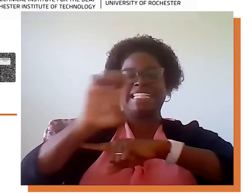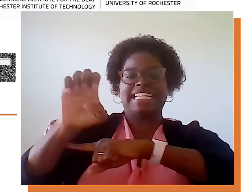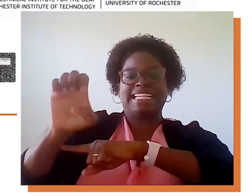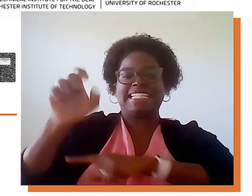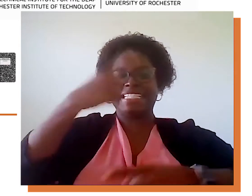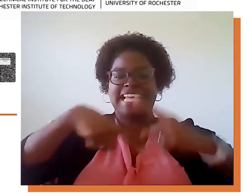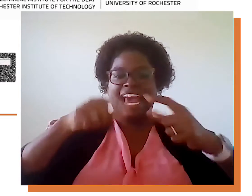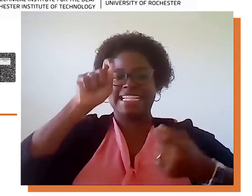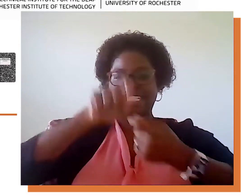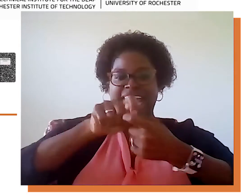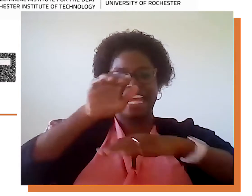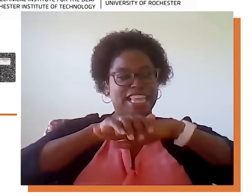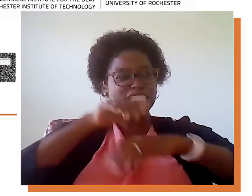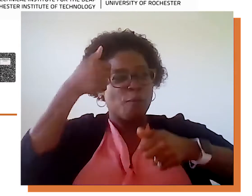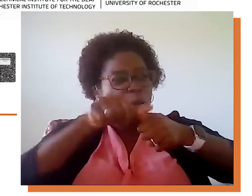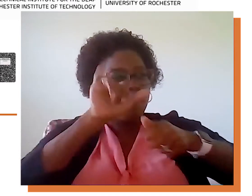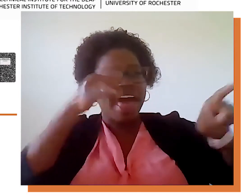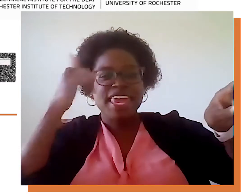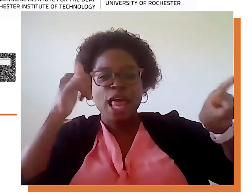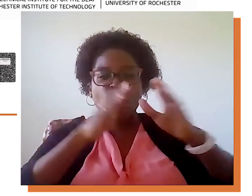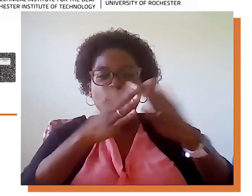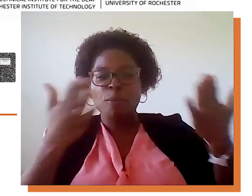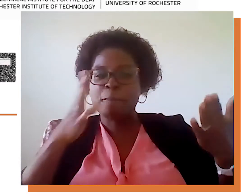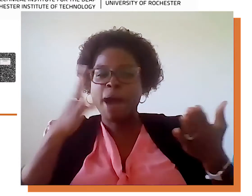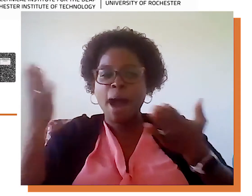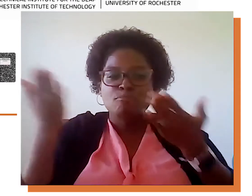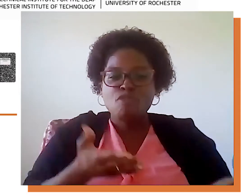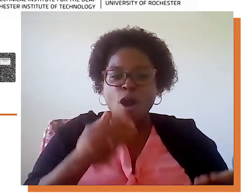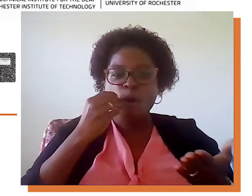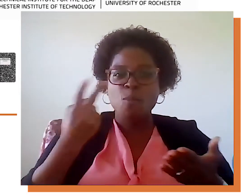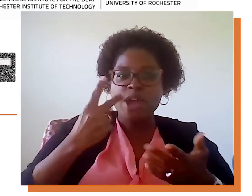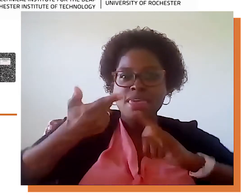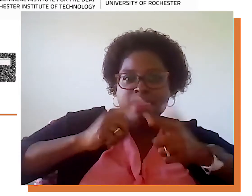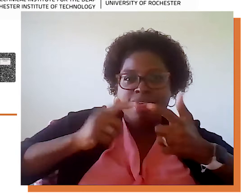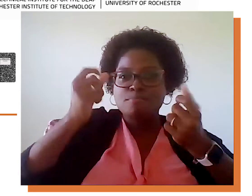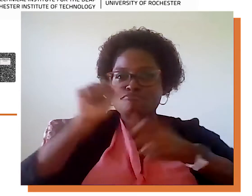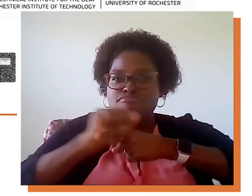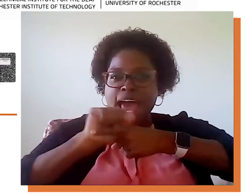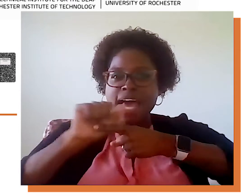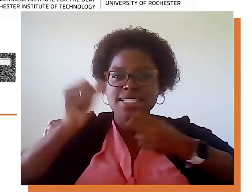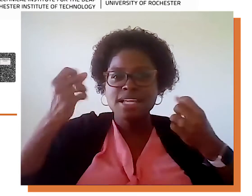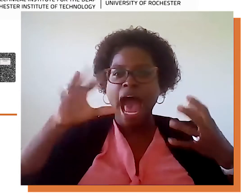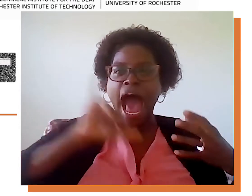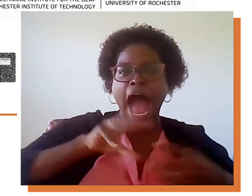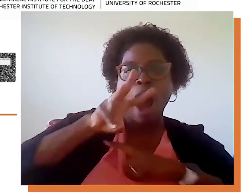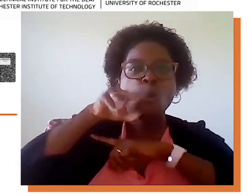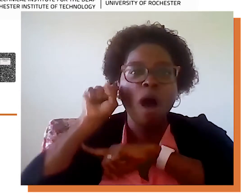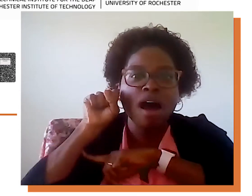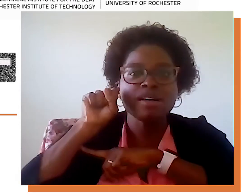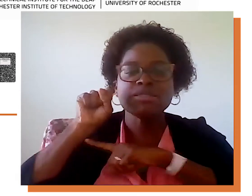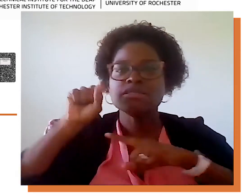Signing exact English was what I first learned. I remember that yellow book. I'd bring it to and from school with me,